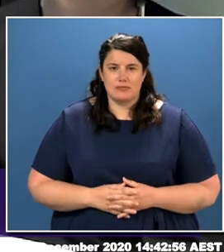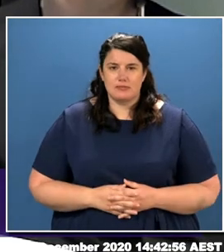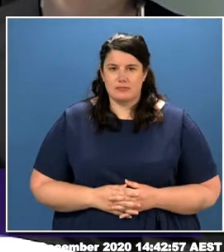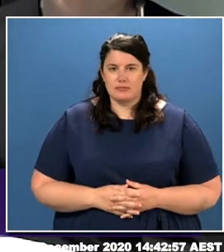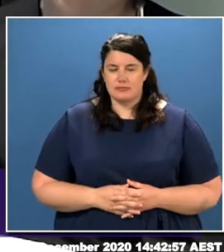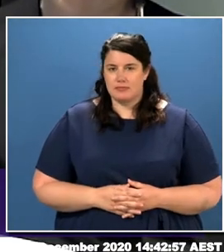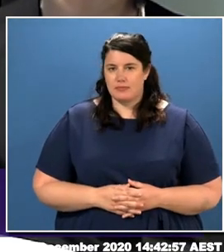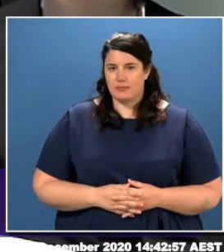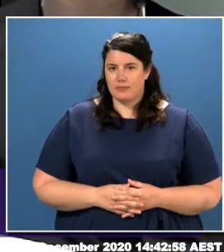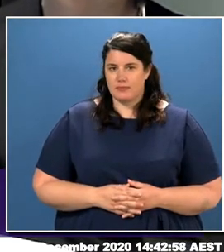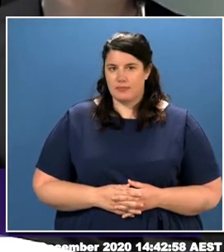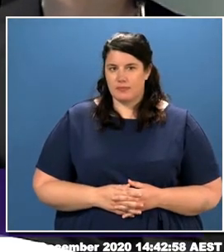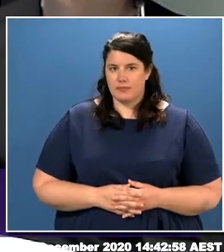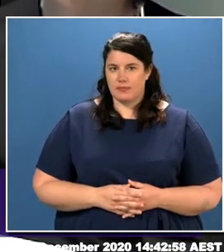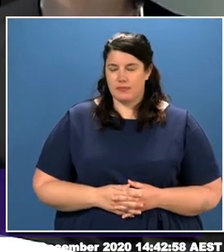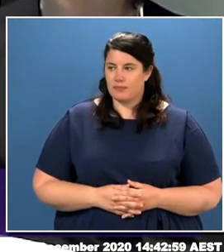And I think there's like an ongoing other piece of work